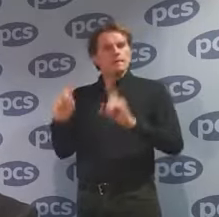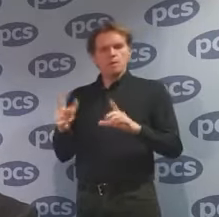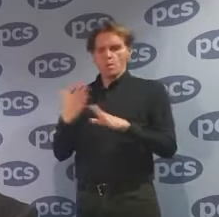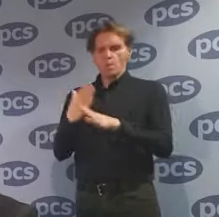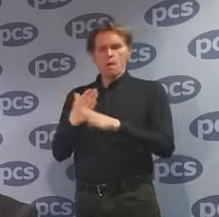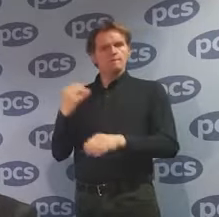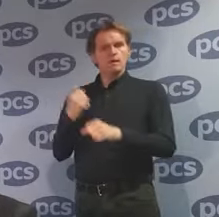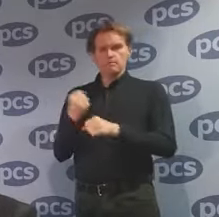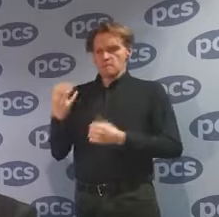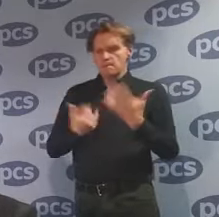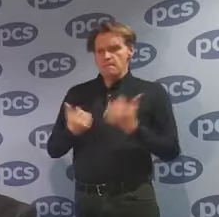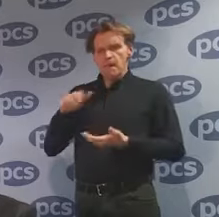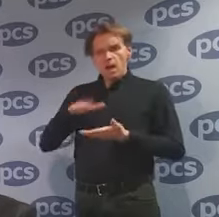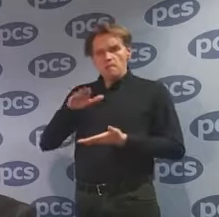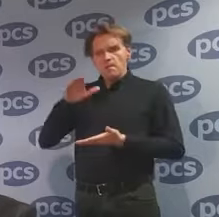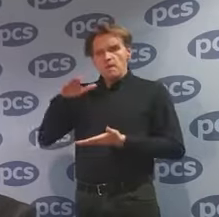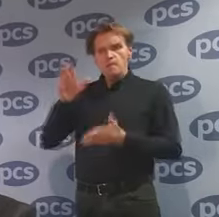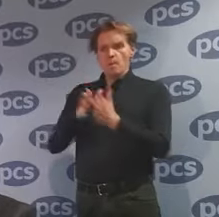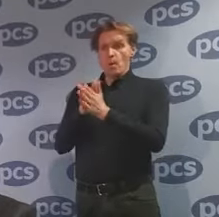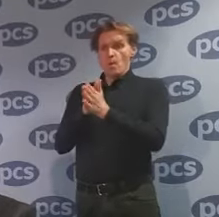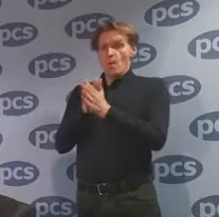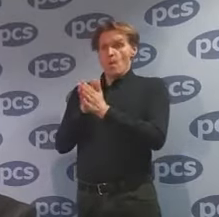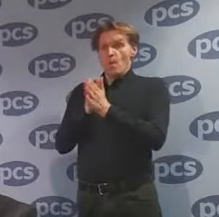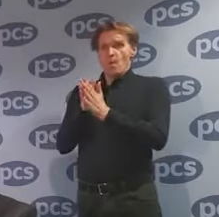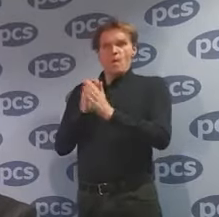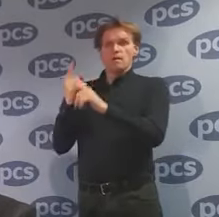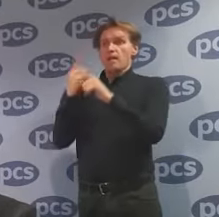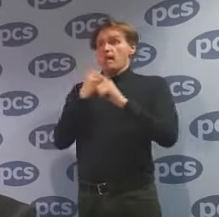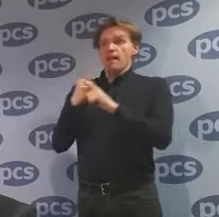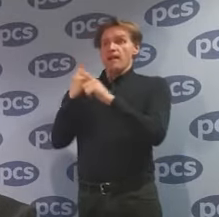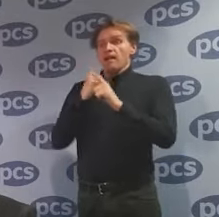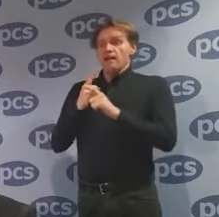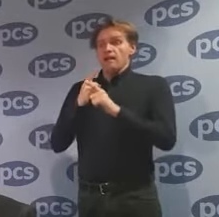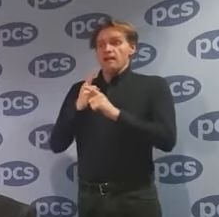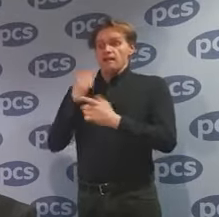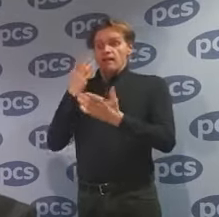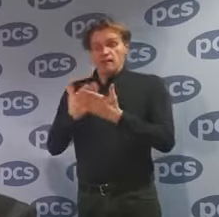think everybody looked for and of course the budget disappointed absolutely in